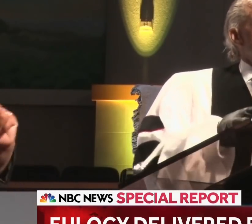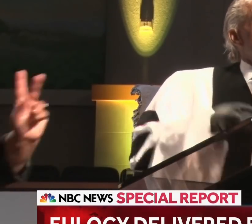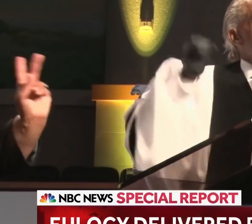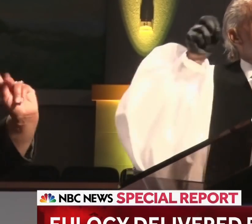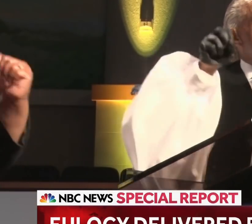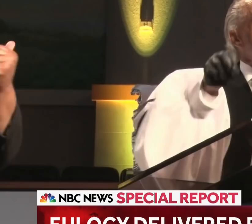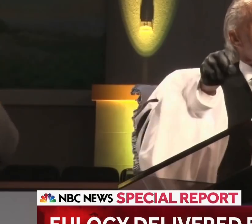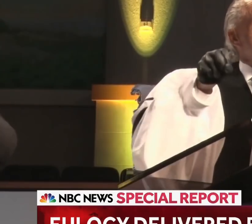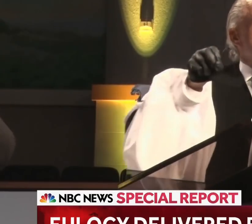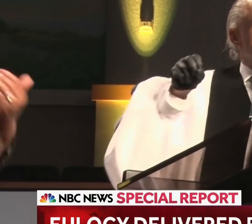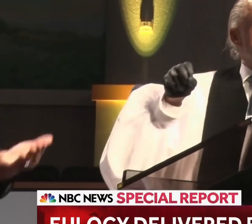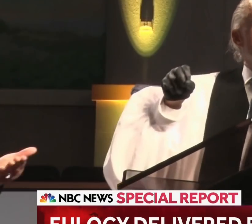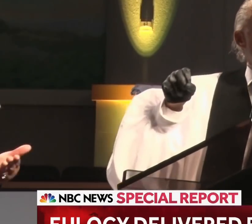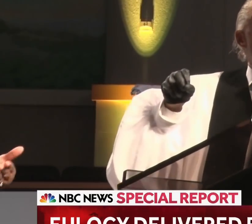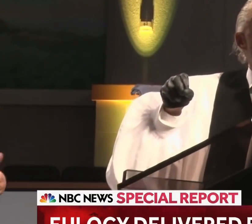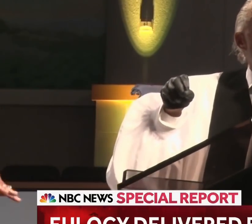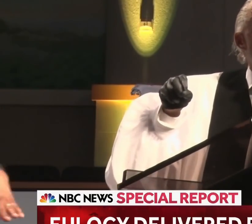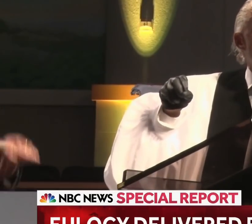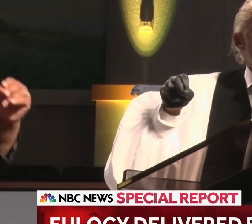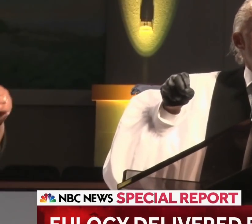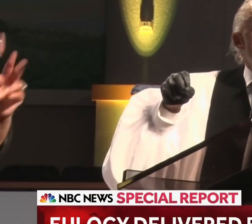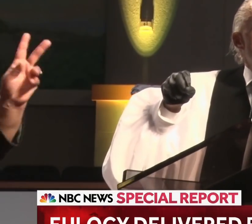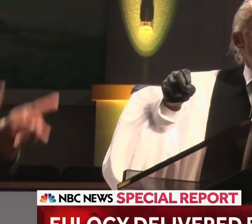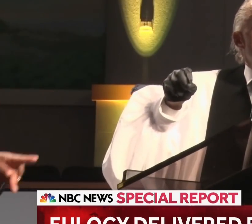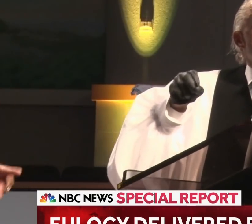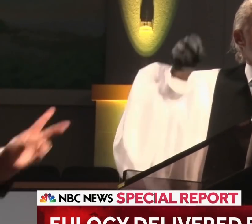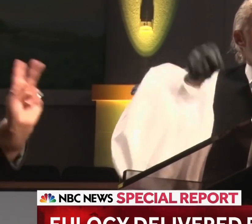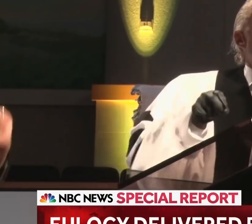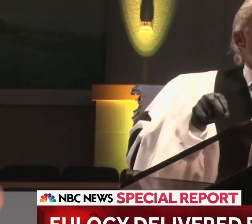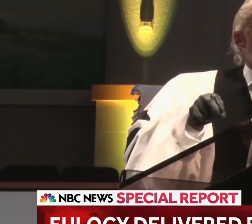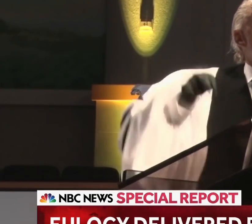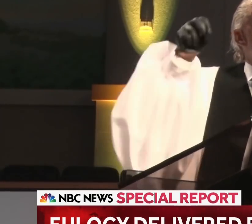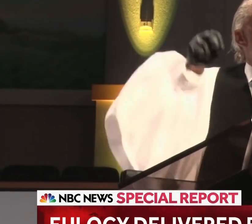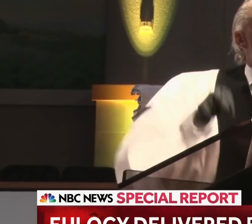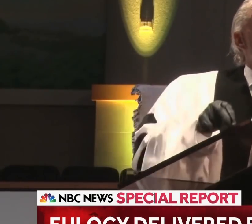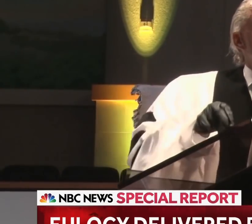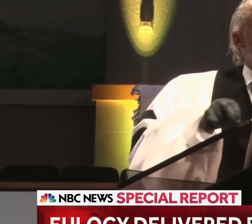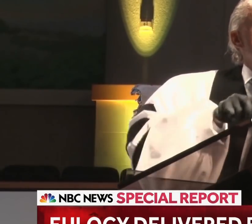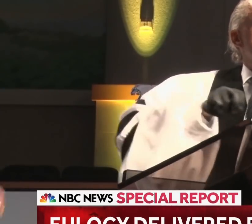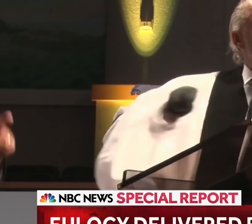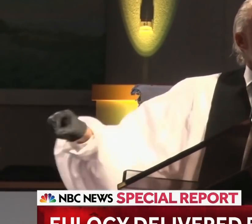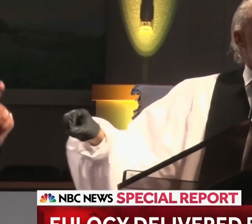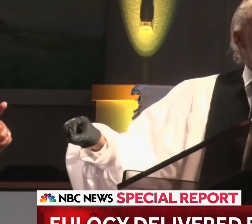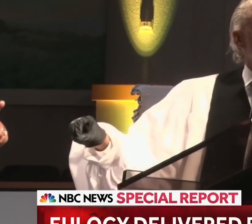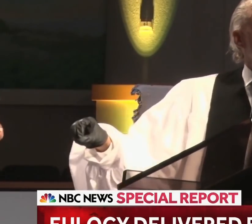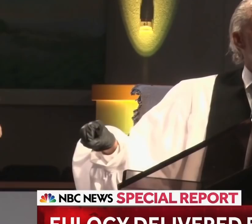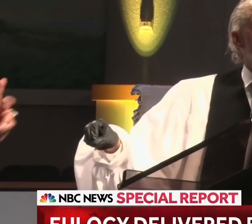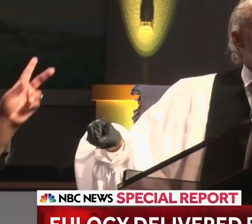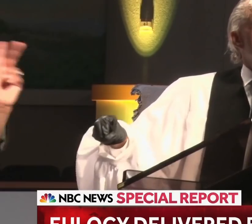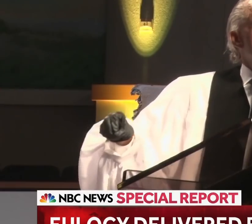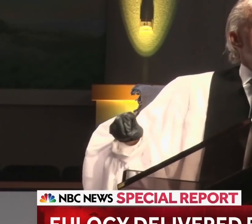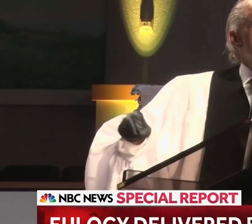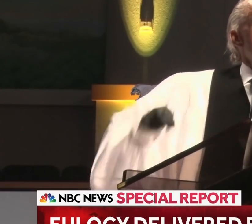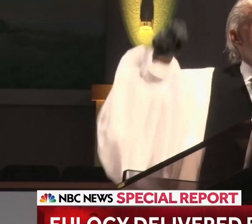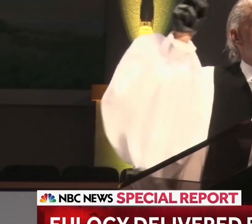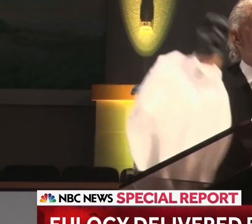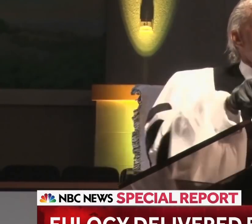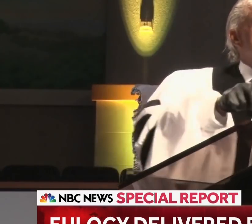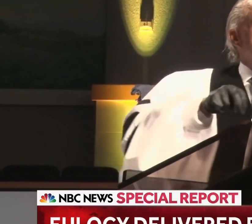HOUSING PROJECTS, THAT NOBODY THOUGHT MUCH ABOUT BUT THOSE THAT KNEW HIM AND LOVED HIM.